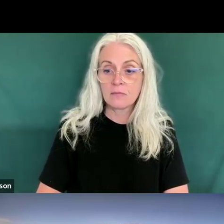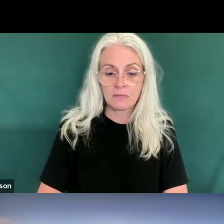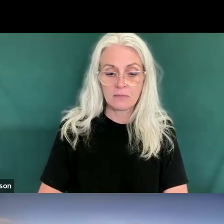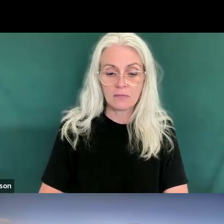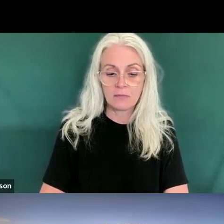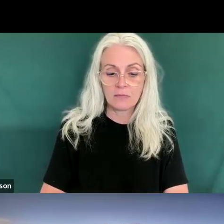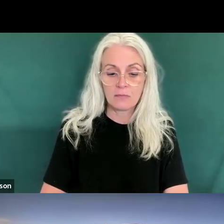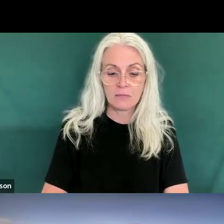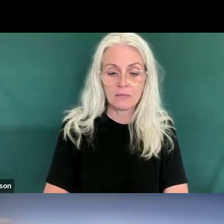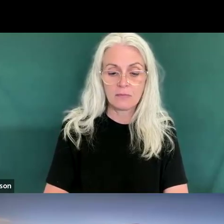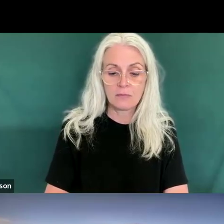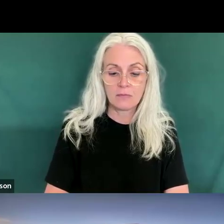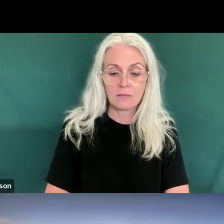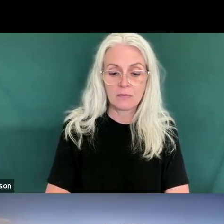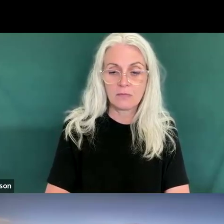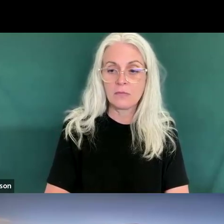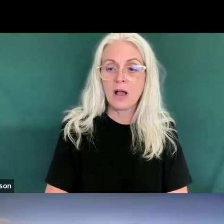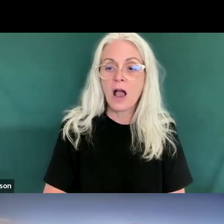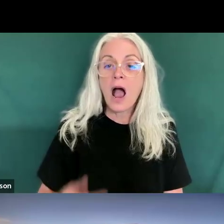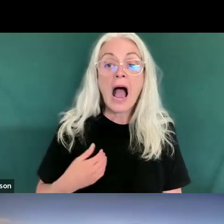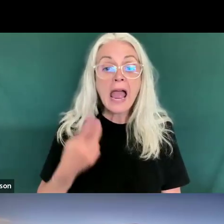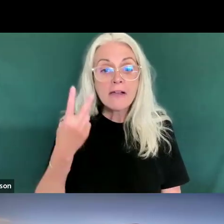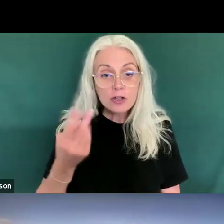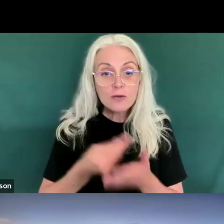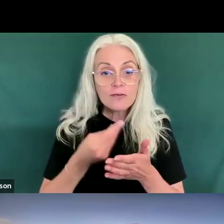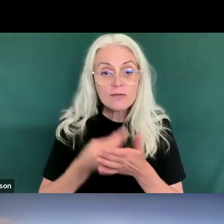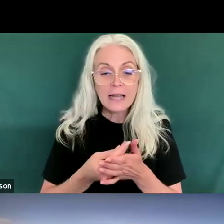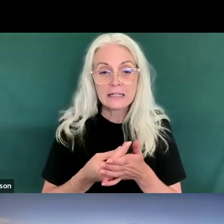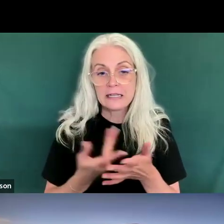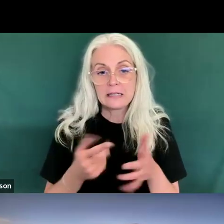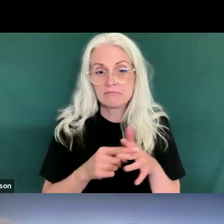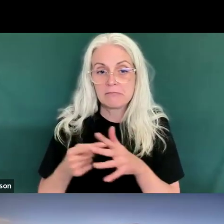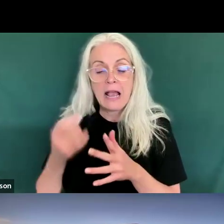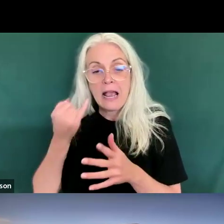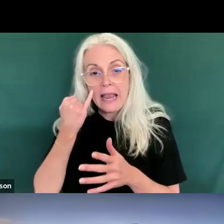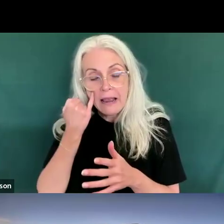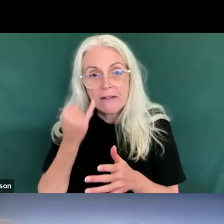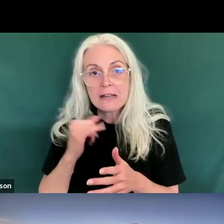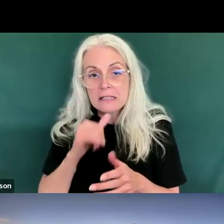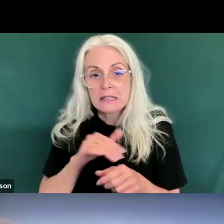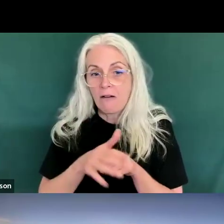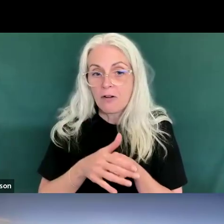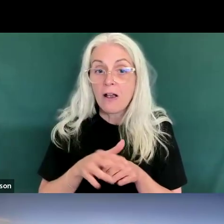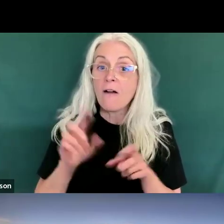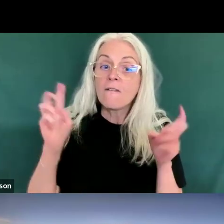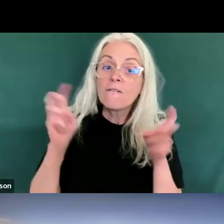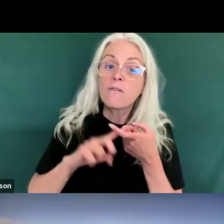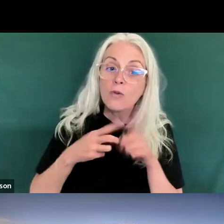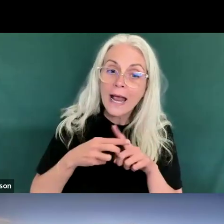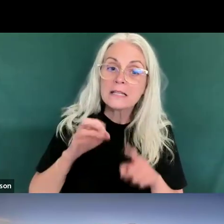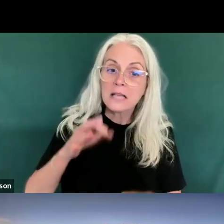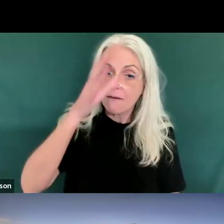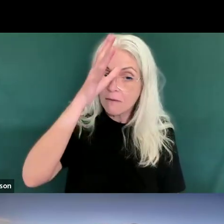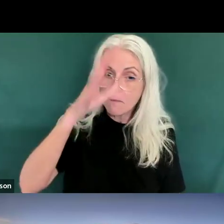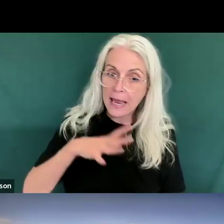like, if the insurance doesn't cover it. Friendsofman.org. They used to only help people